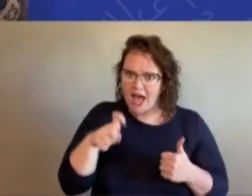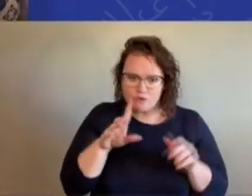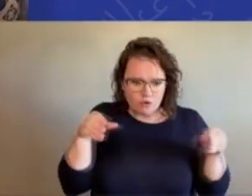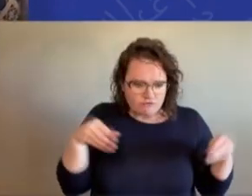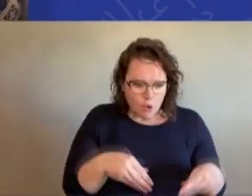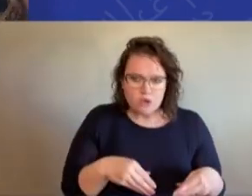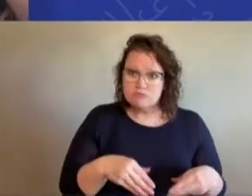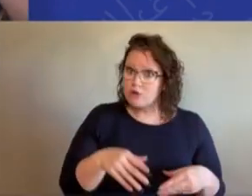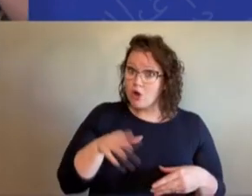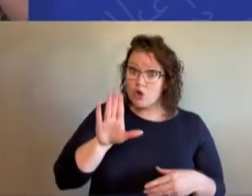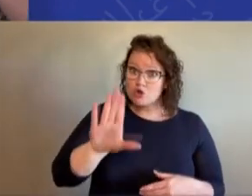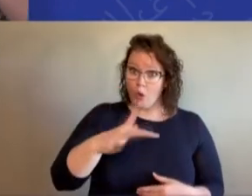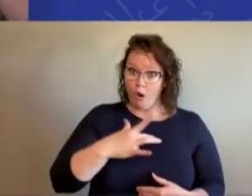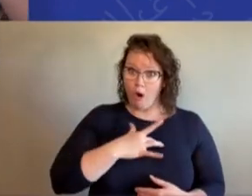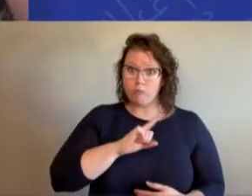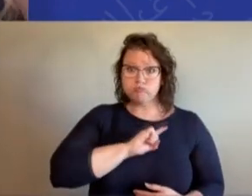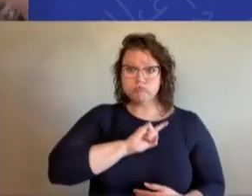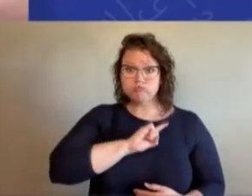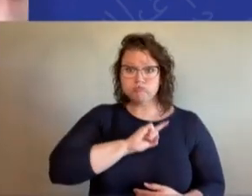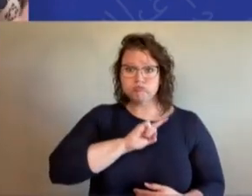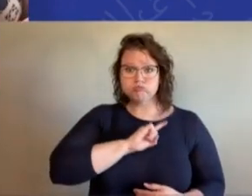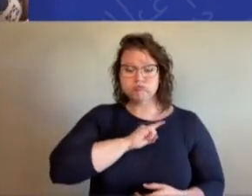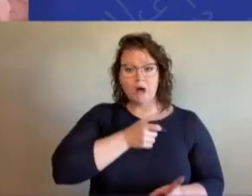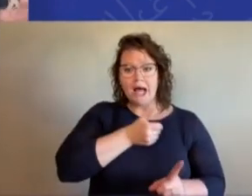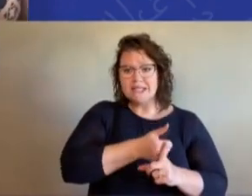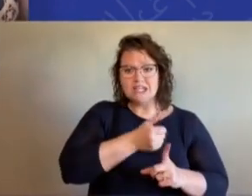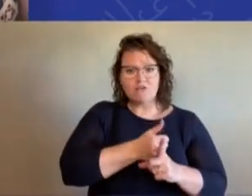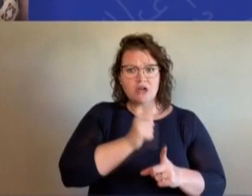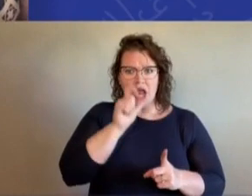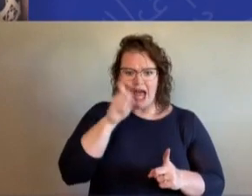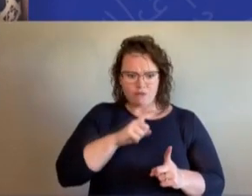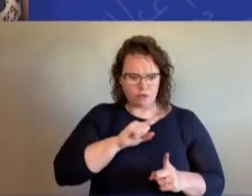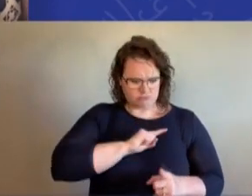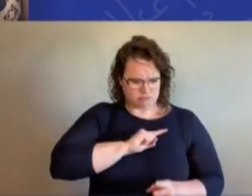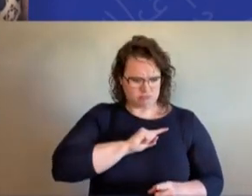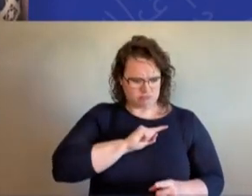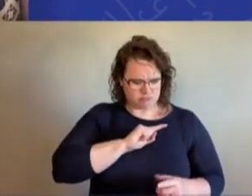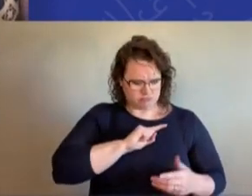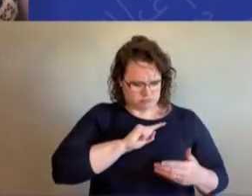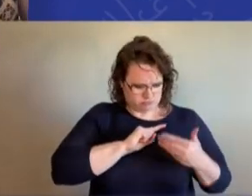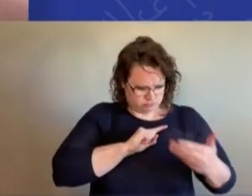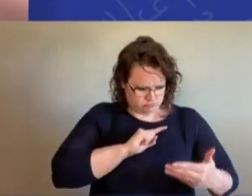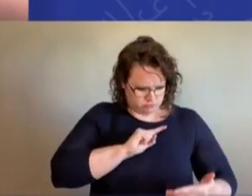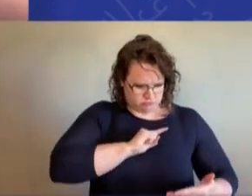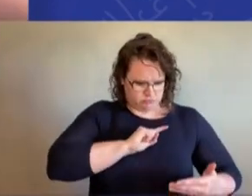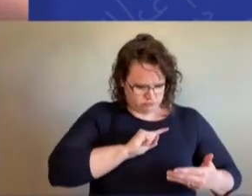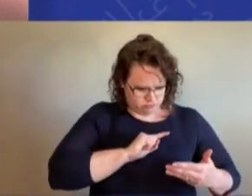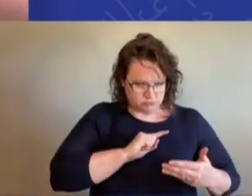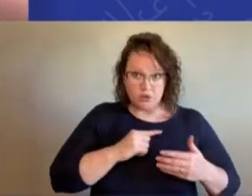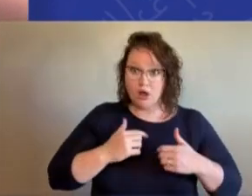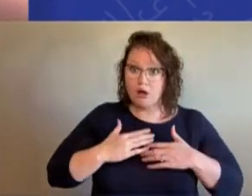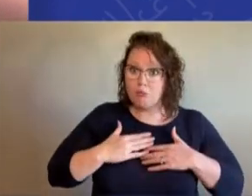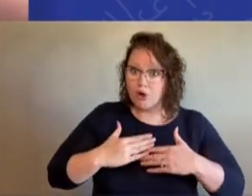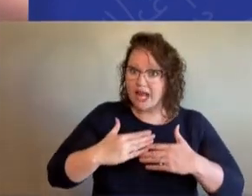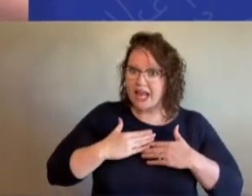This is the part of our brain that controls our survival, things we don't have to think about, just like breathing, our